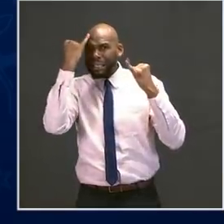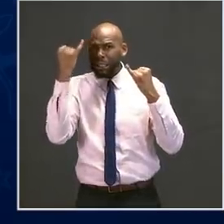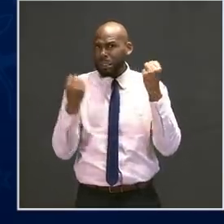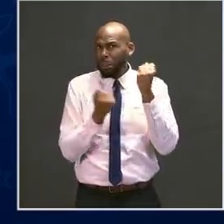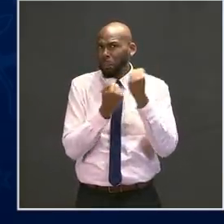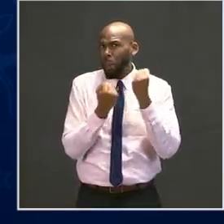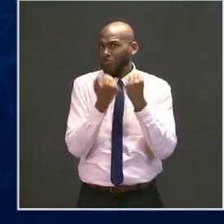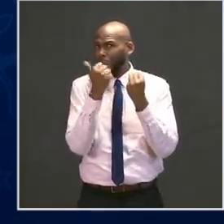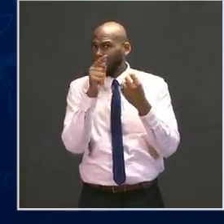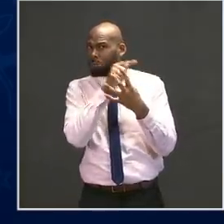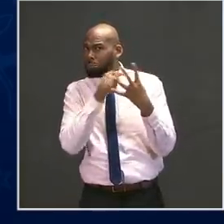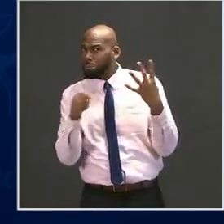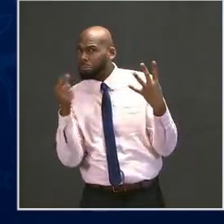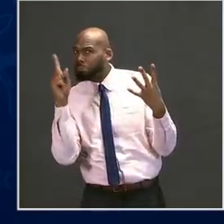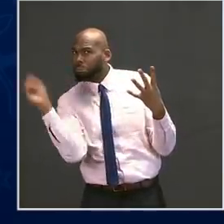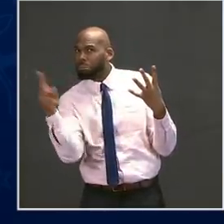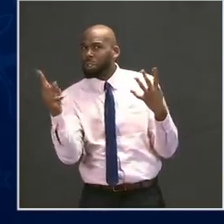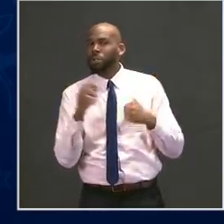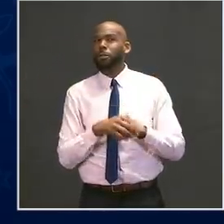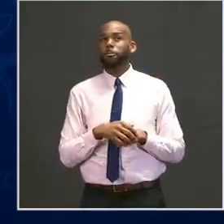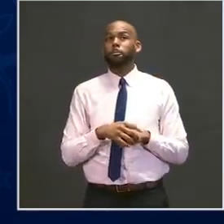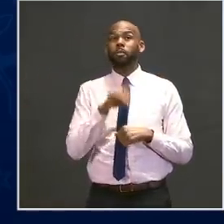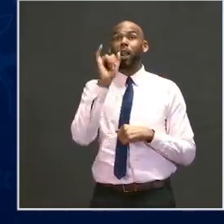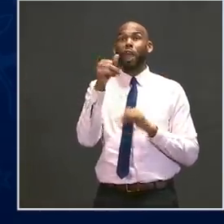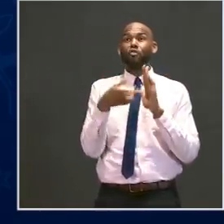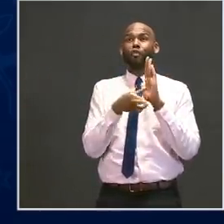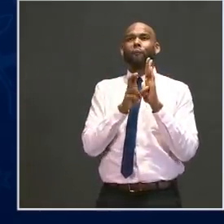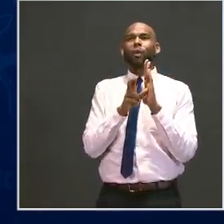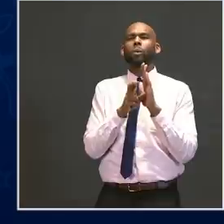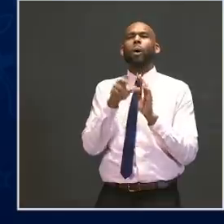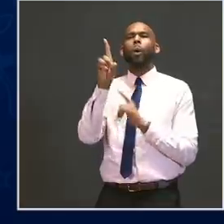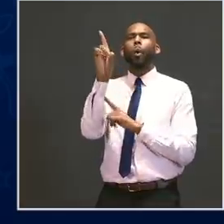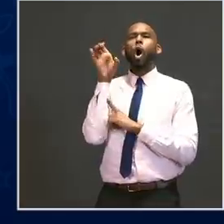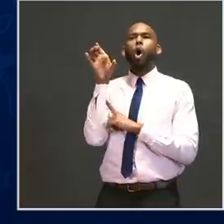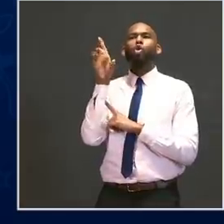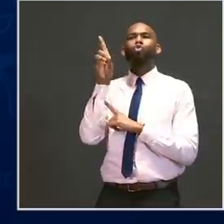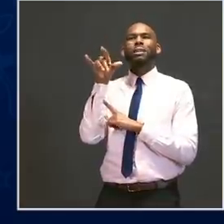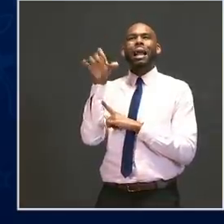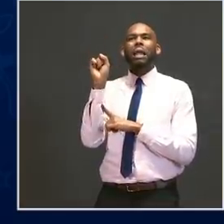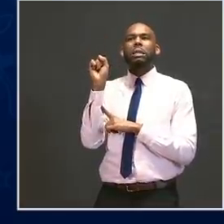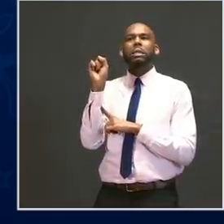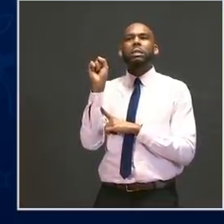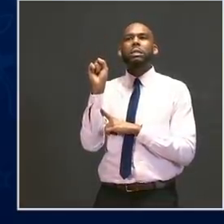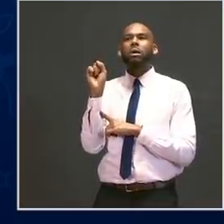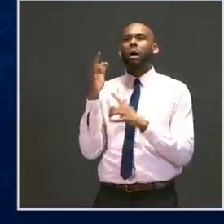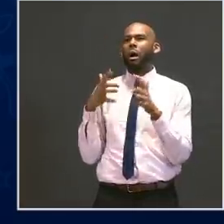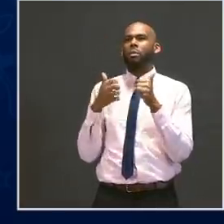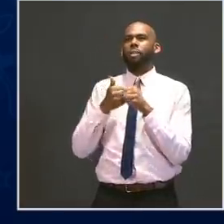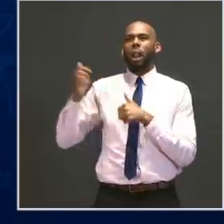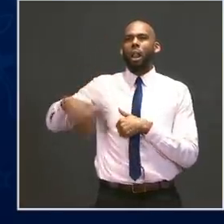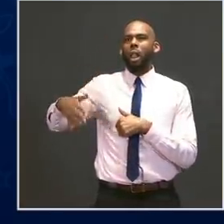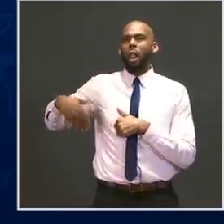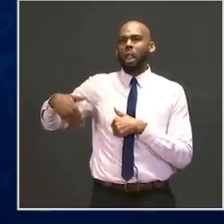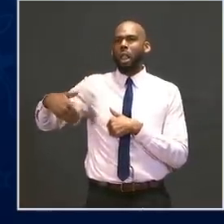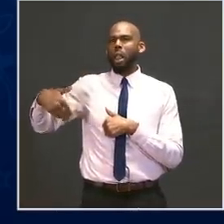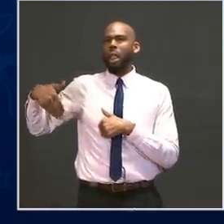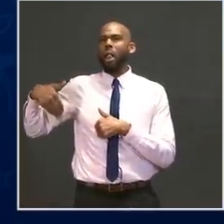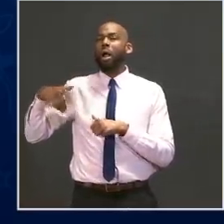Ms. Psaki: Well, the review is 100-day review, so there's not an update on that quite yet, but once we have a conclusion,